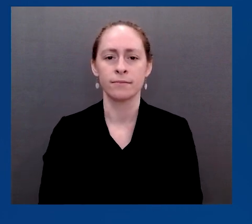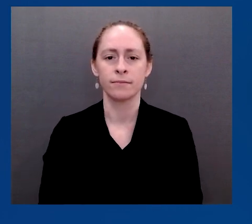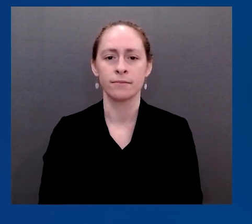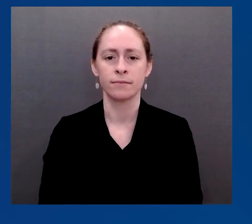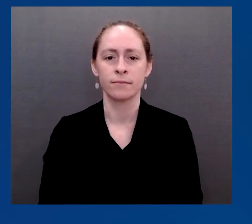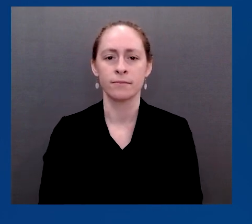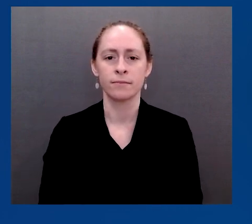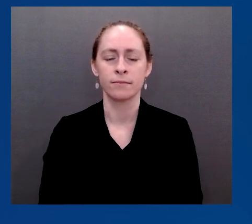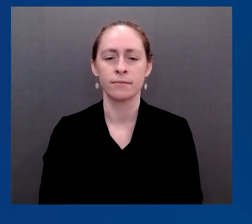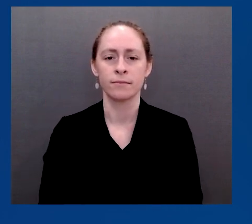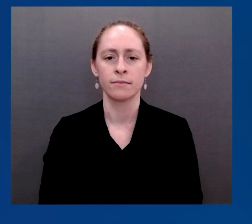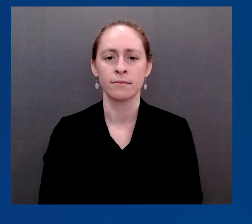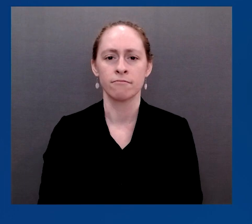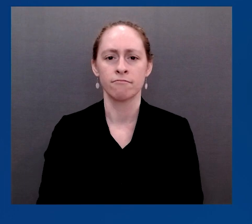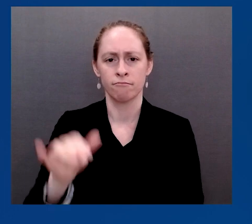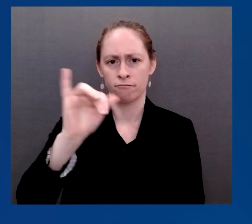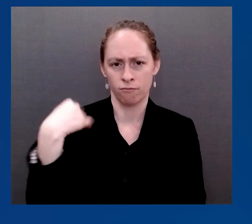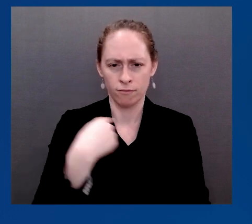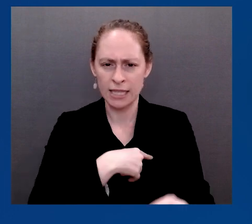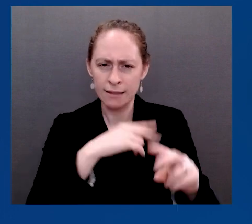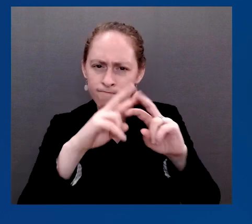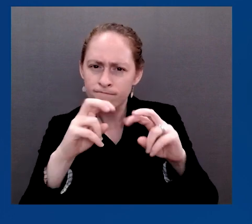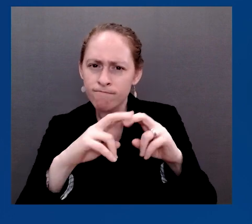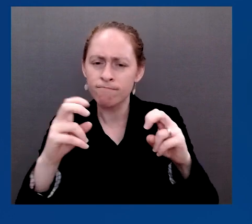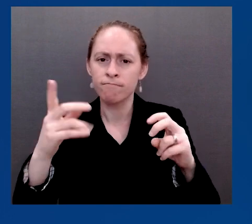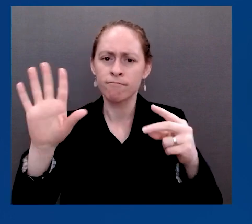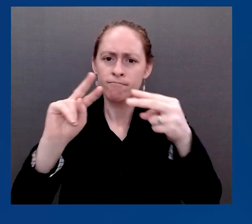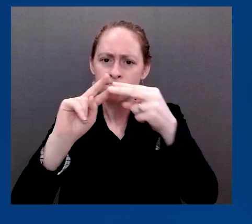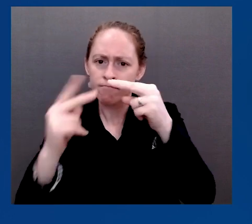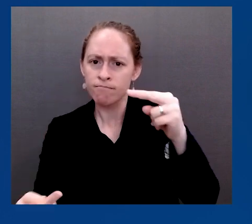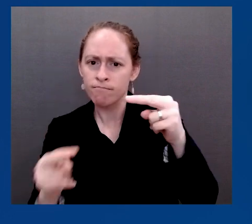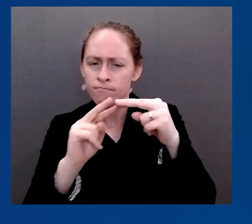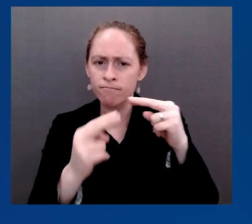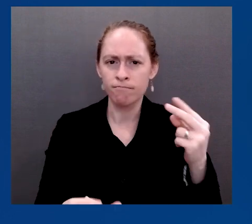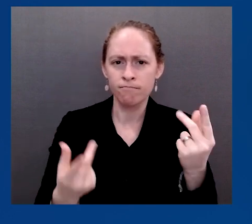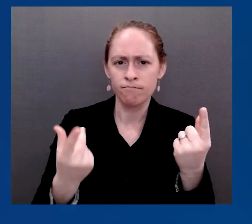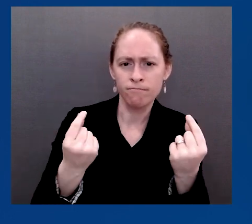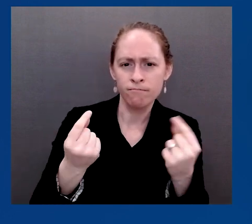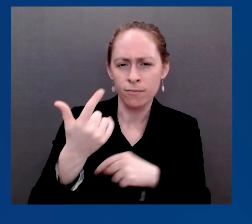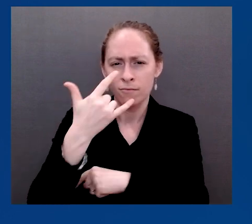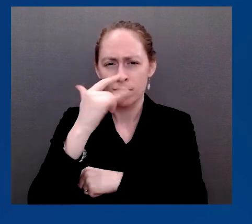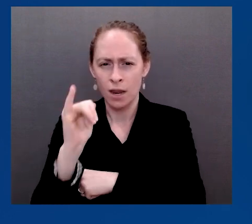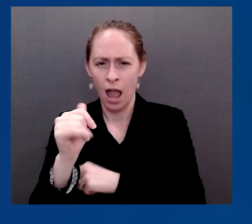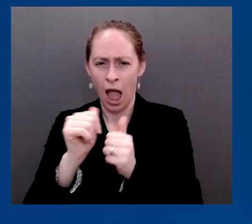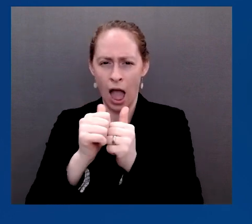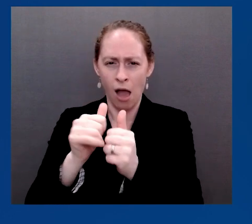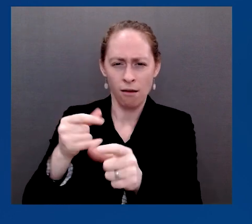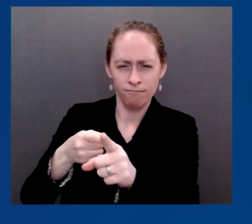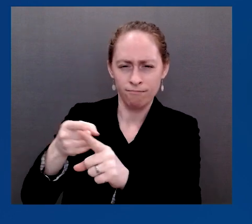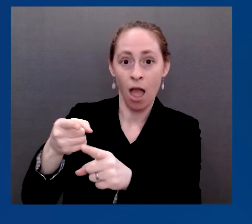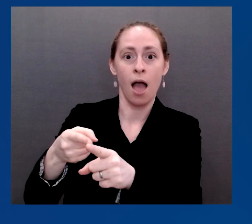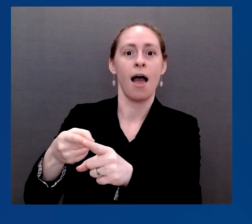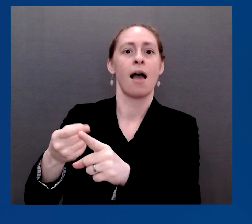so that we can understand their impact. Each week, CDC analyzes genomic sequences from all 50 states